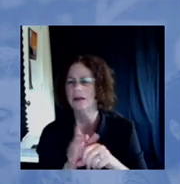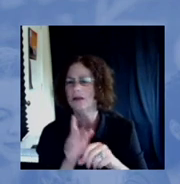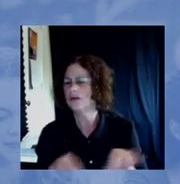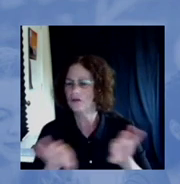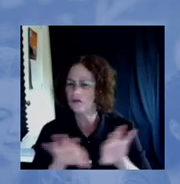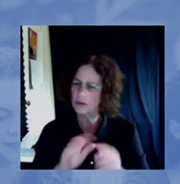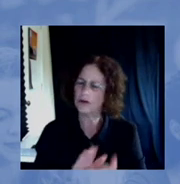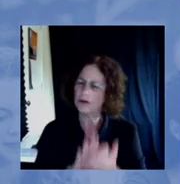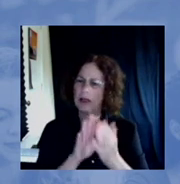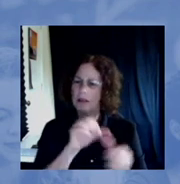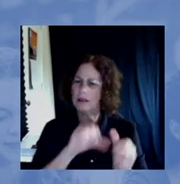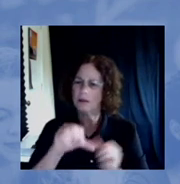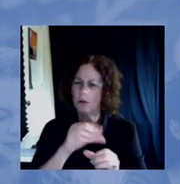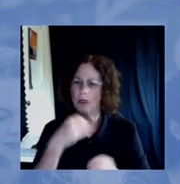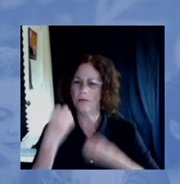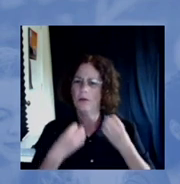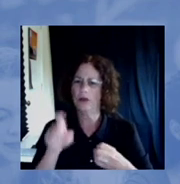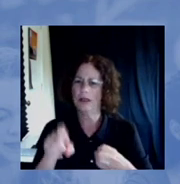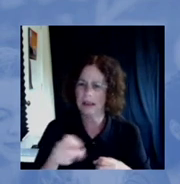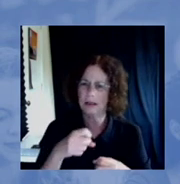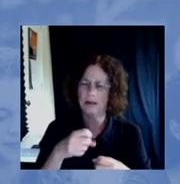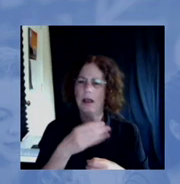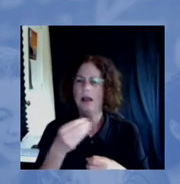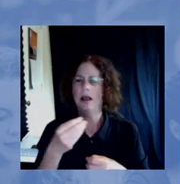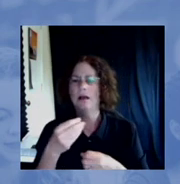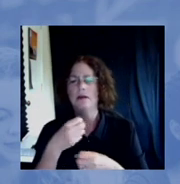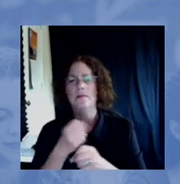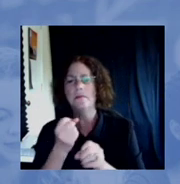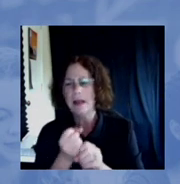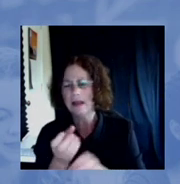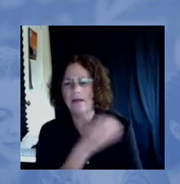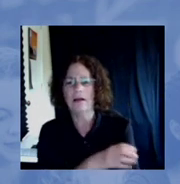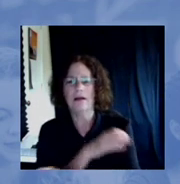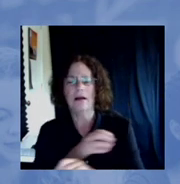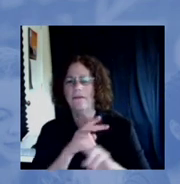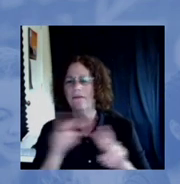NEEDS AND MAKING A CLINIC SO ACCESSIBLE IS ONE MIGHTY WAY THAT WE'RE DOING OUR WORK.